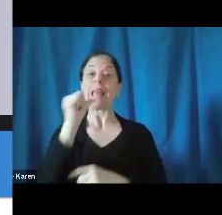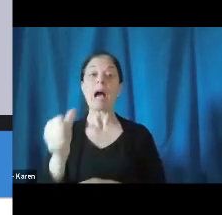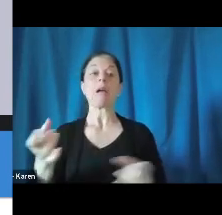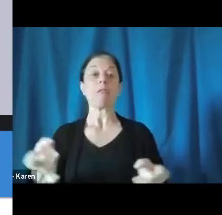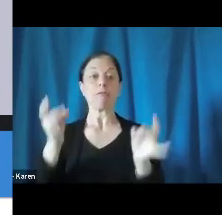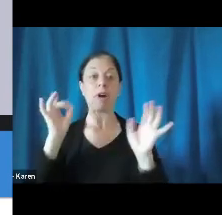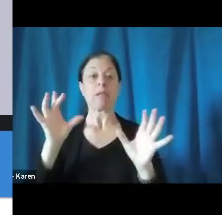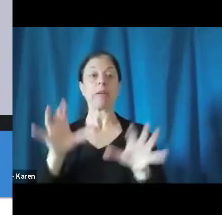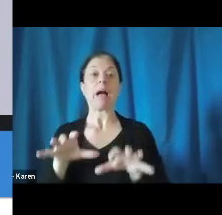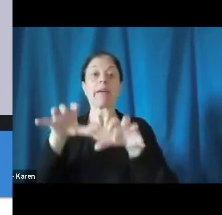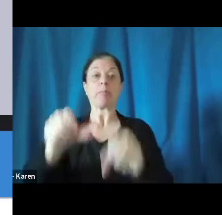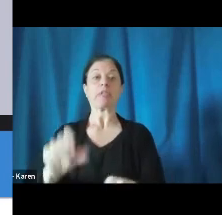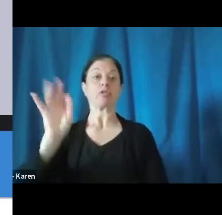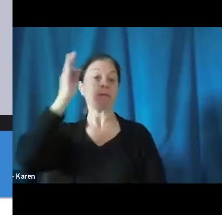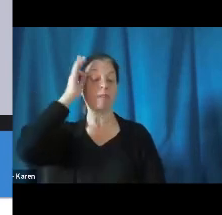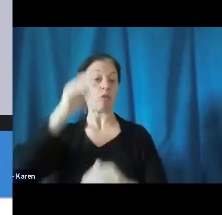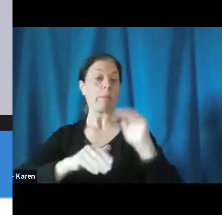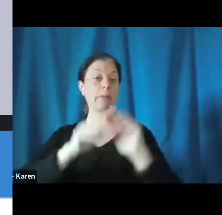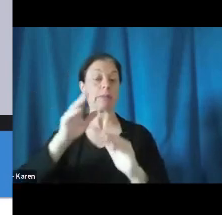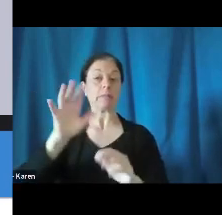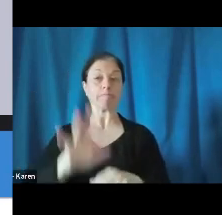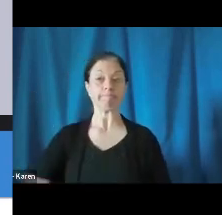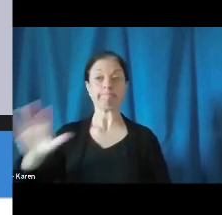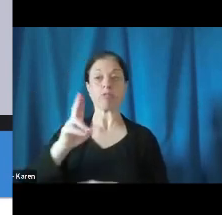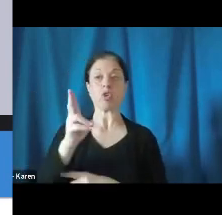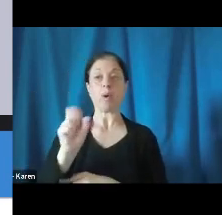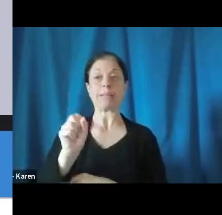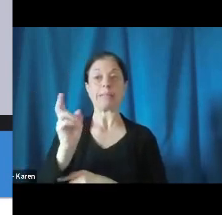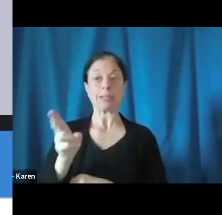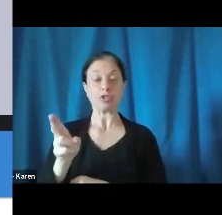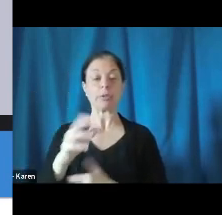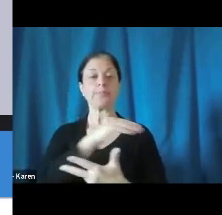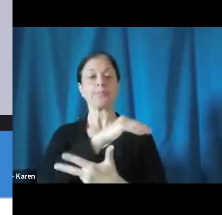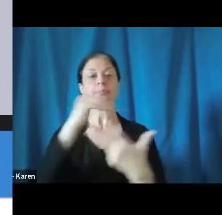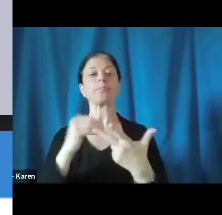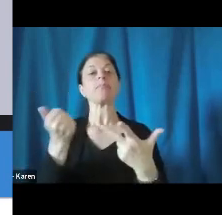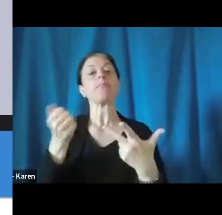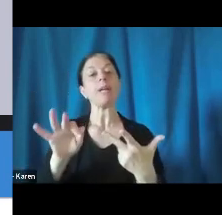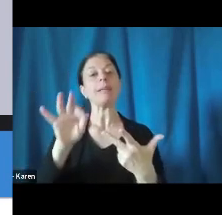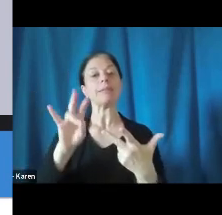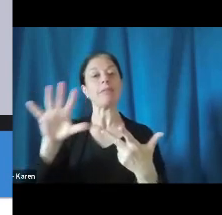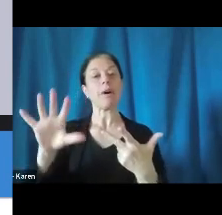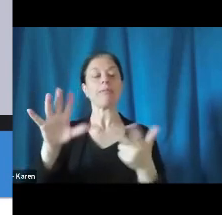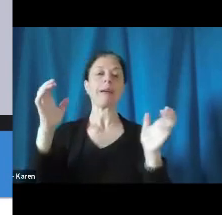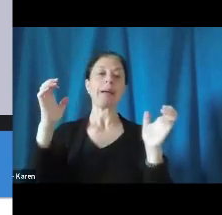implement the regulation which represented the largest non-violate of